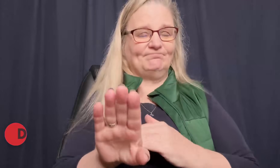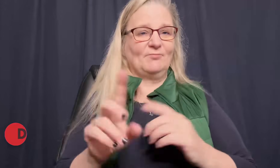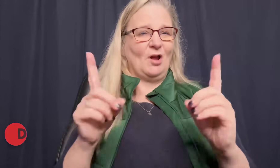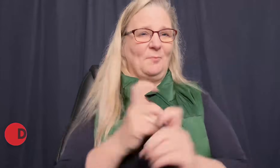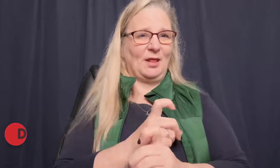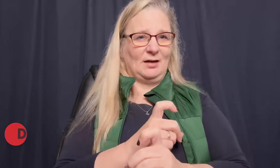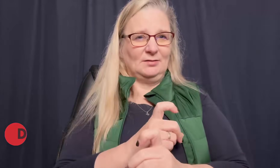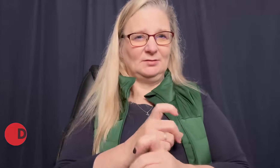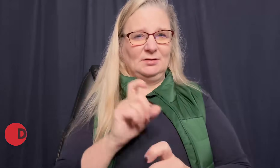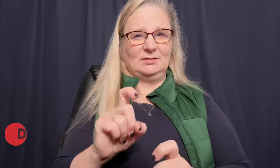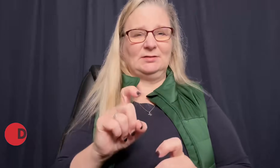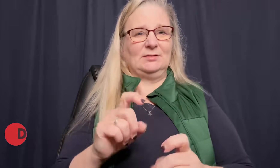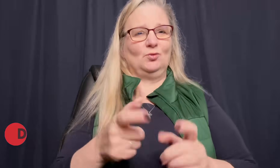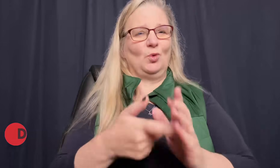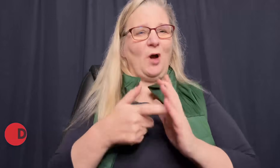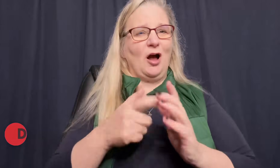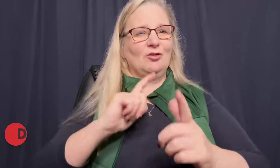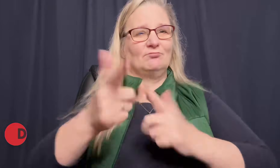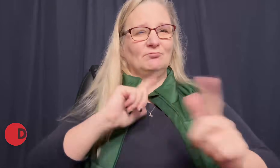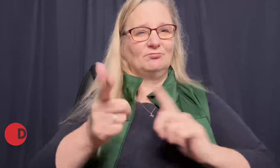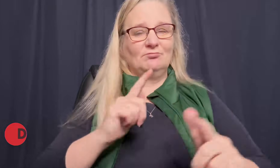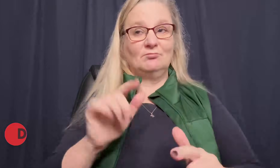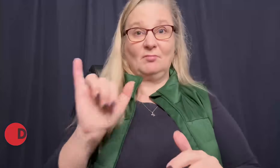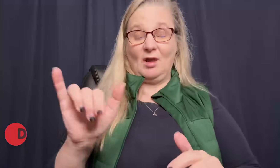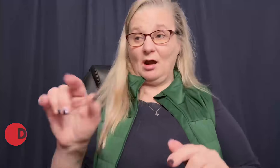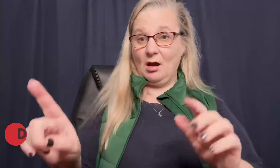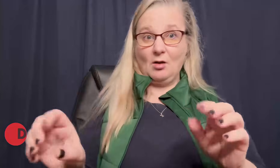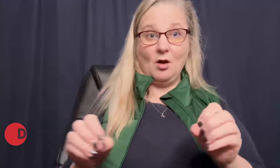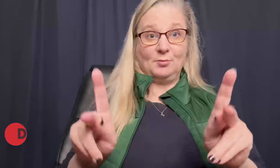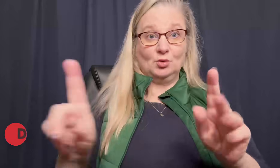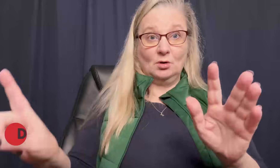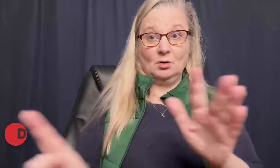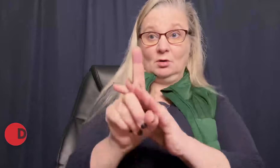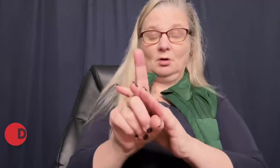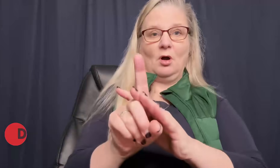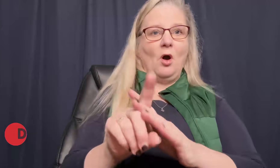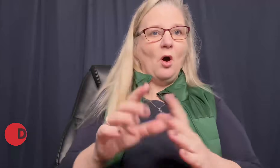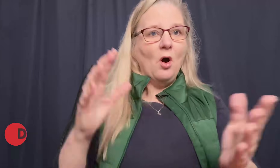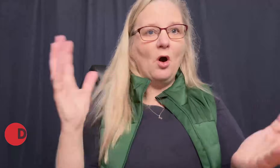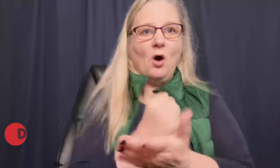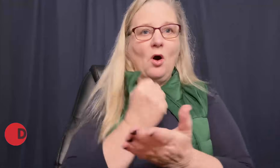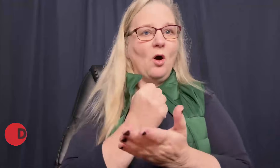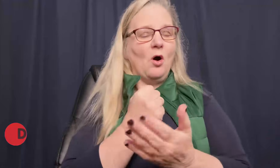It was a complicated matter that required effective interaction, and the opportunity to use Convo Access was very helpful.